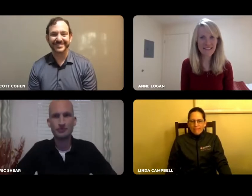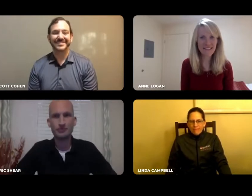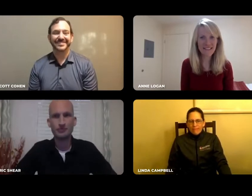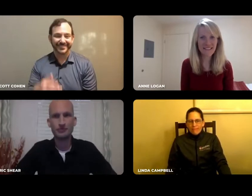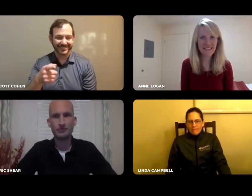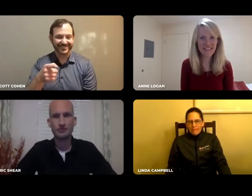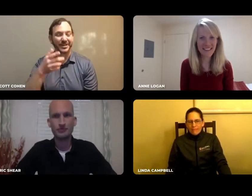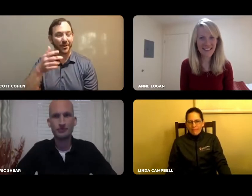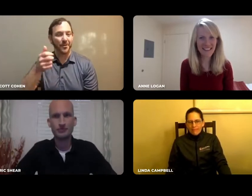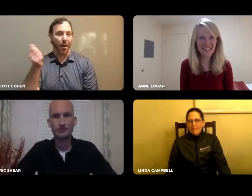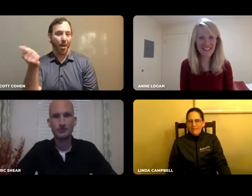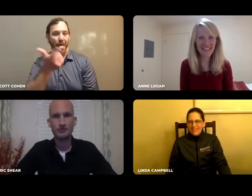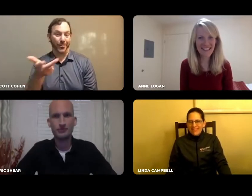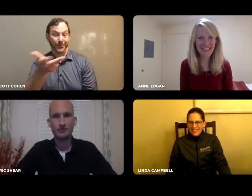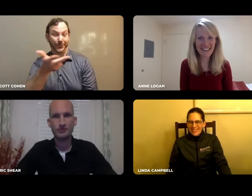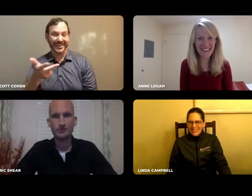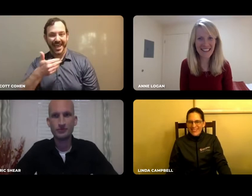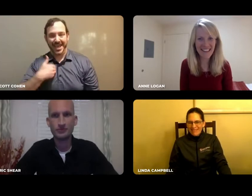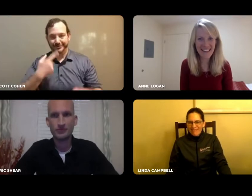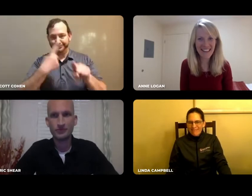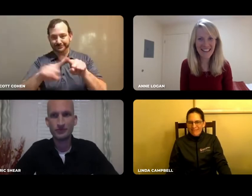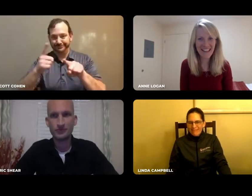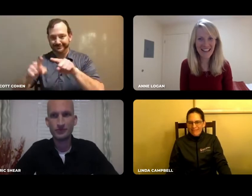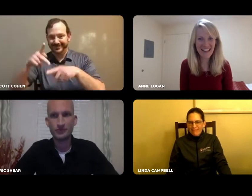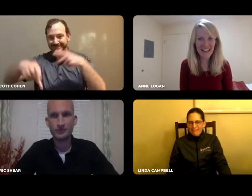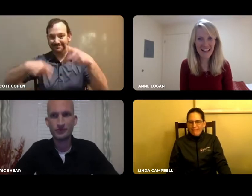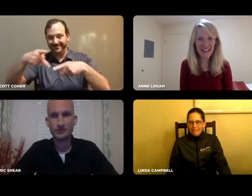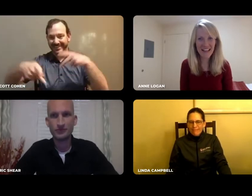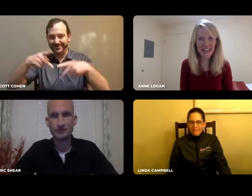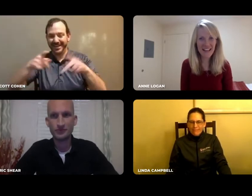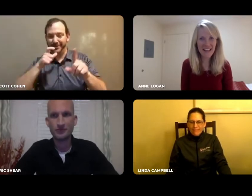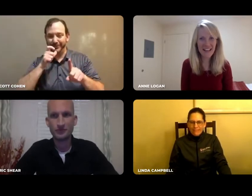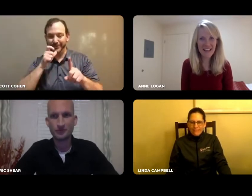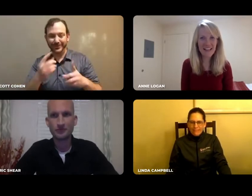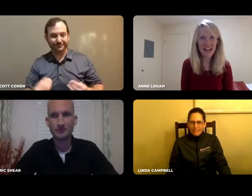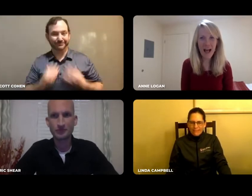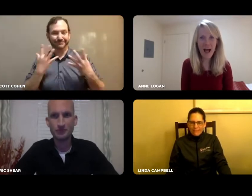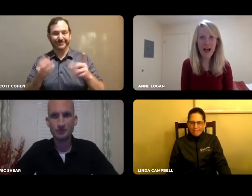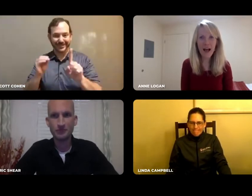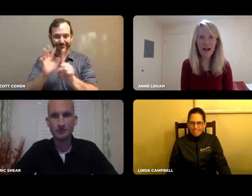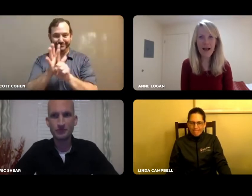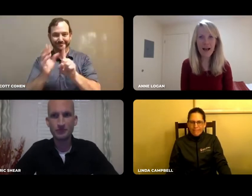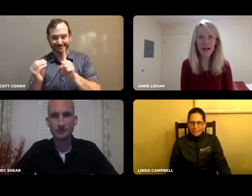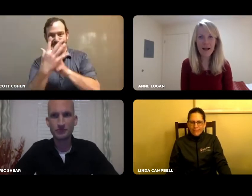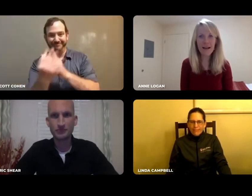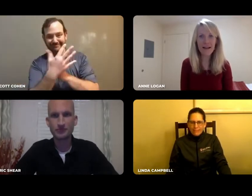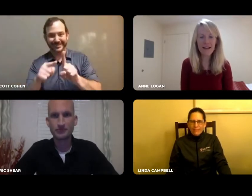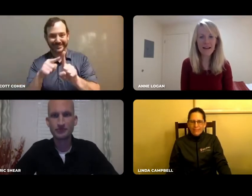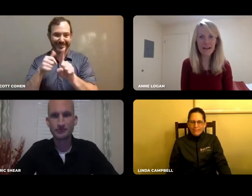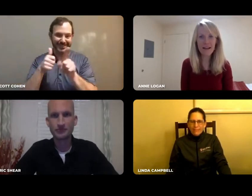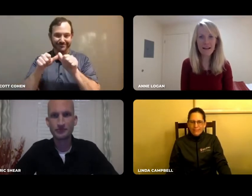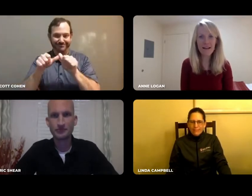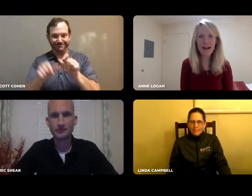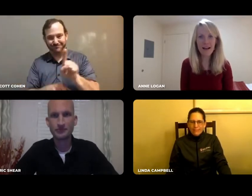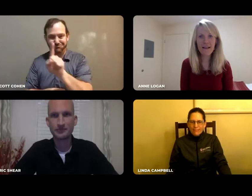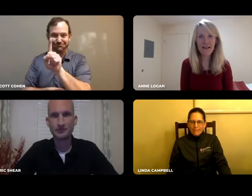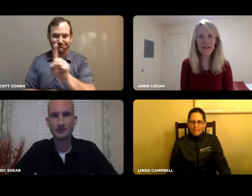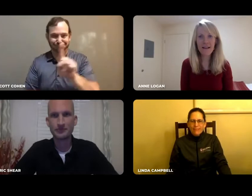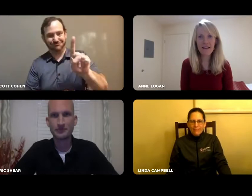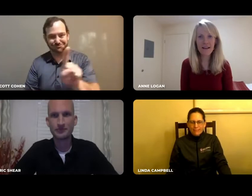So all 3 of you Had a variety of people stimulating and encouraging you Along the way